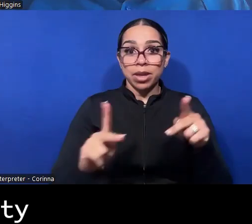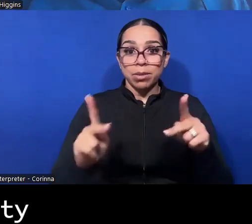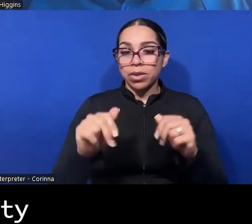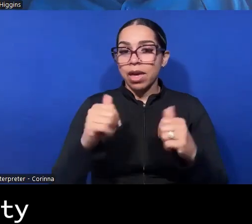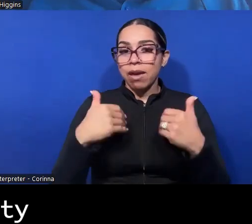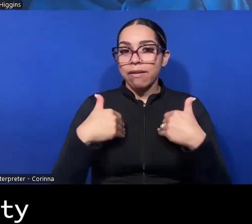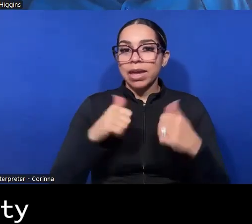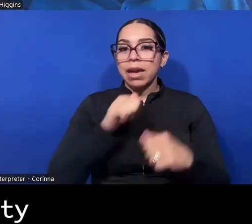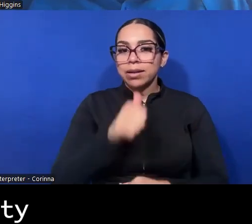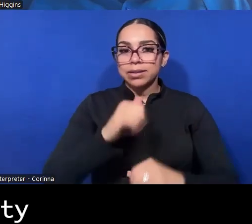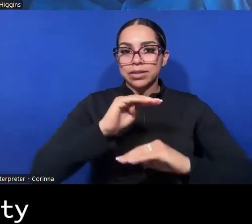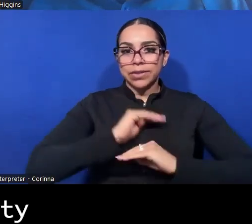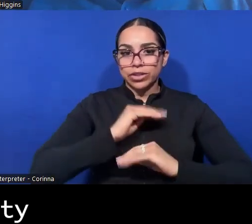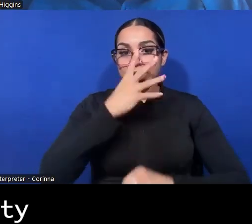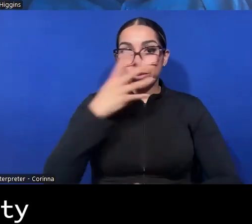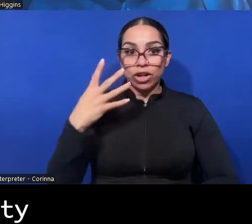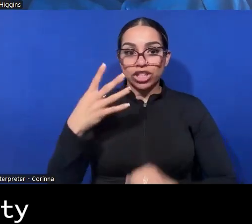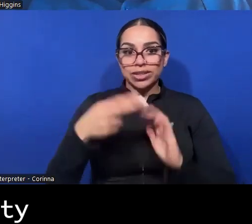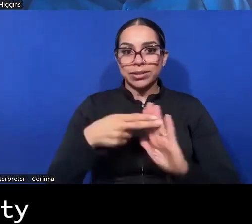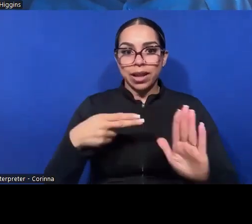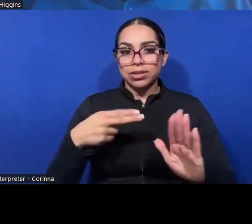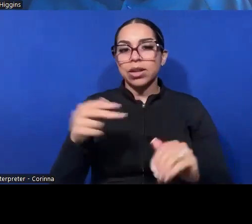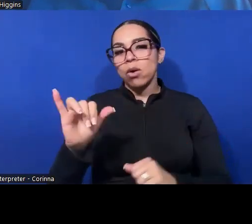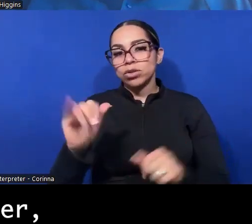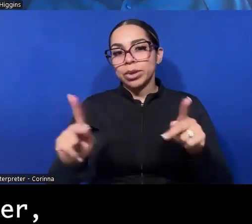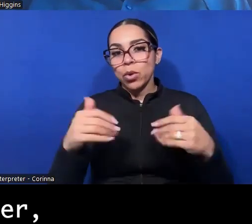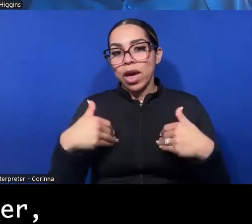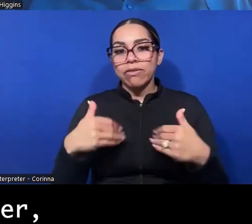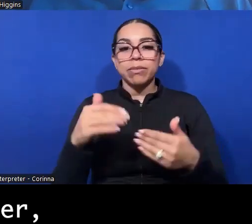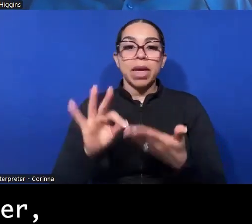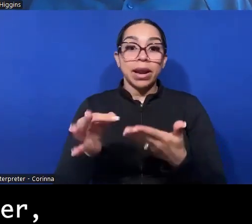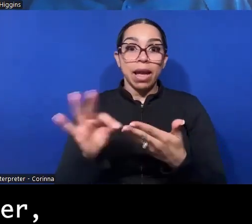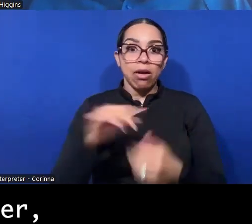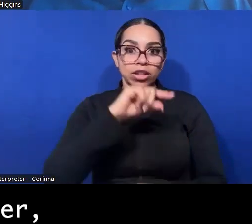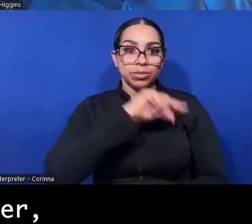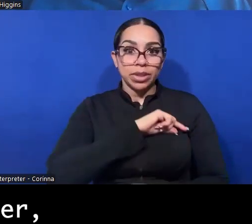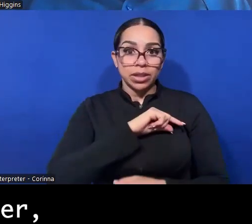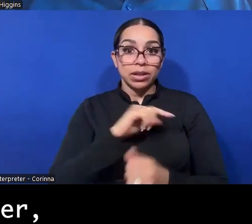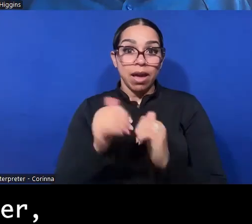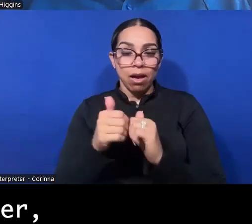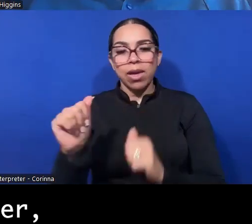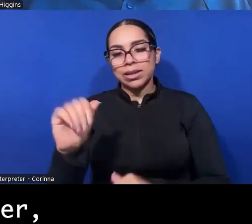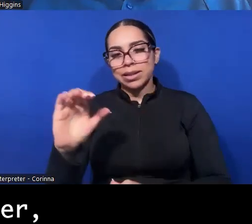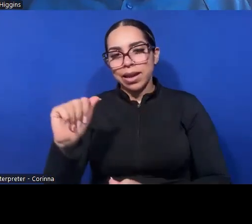who have Medi-Cal eligibility through the Affordable Care Act. Or what I talked about earlier, which is called modified